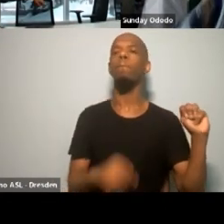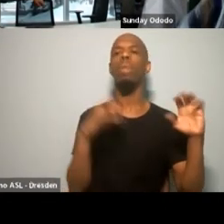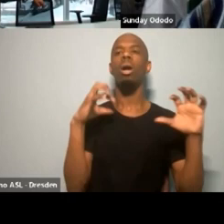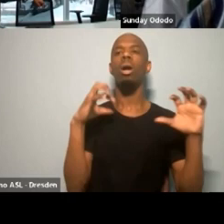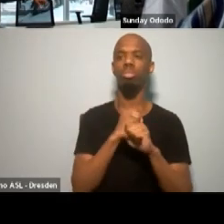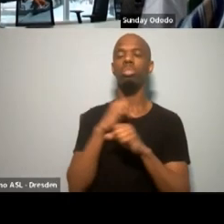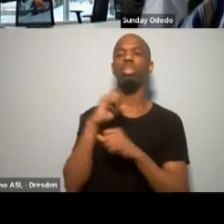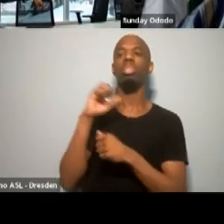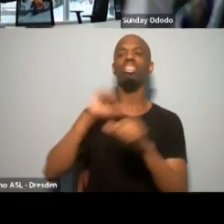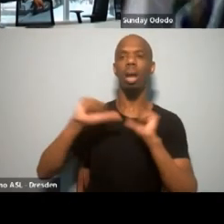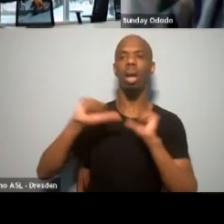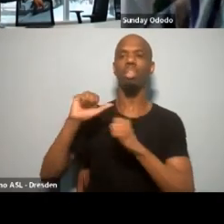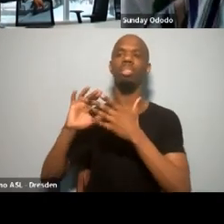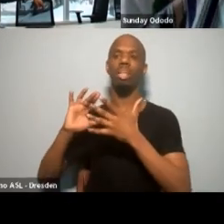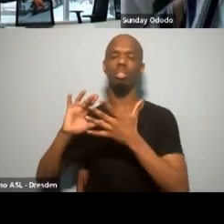and math. Oh, okay. Yeah, yeah, yes.